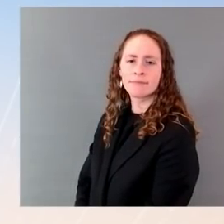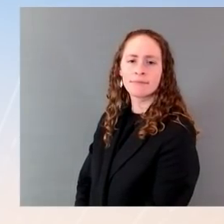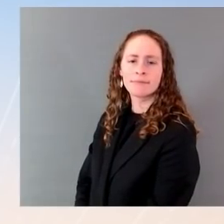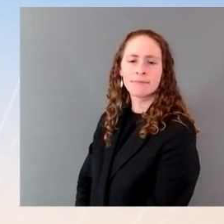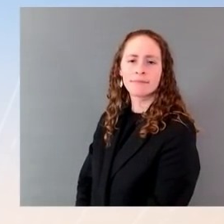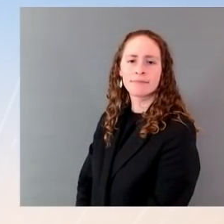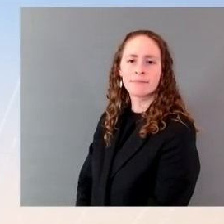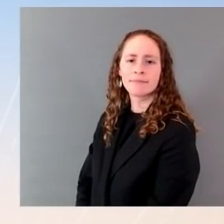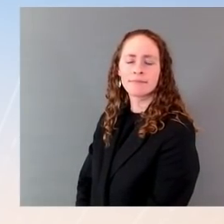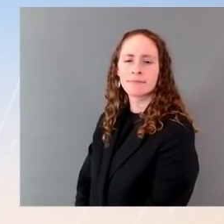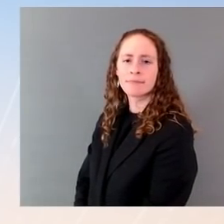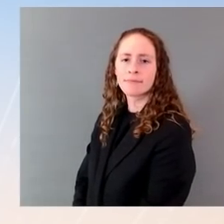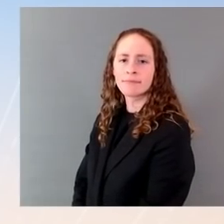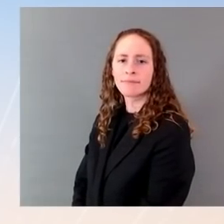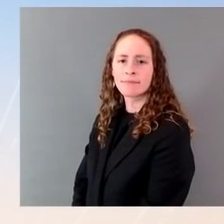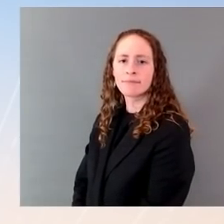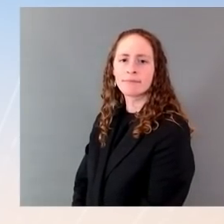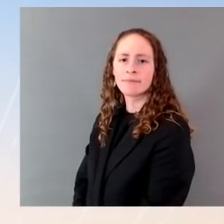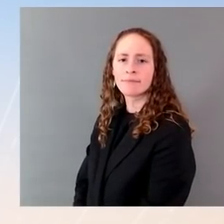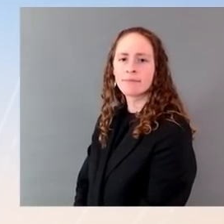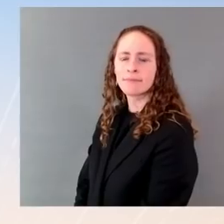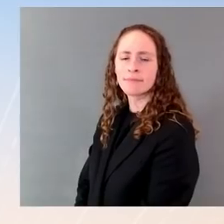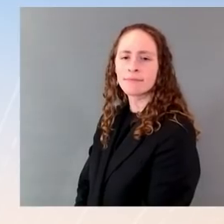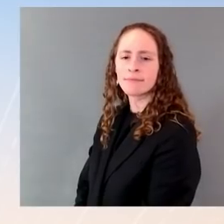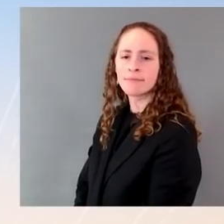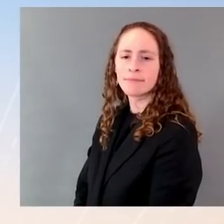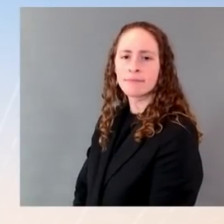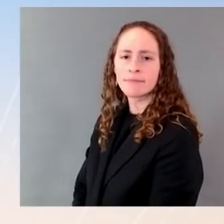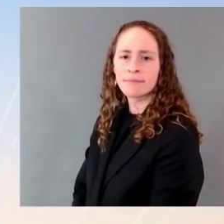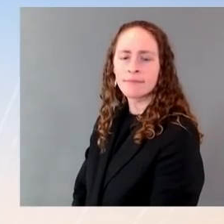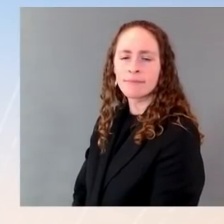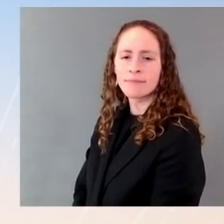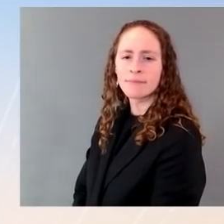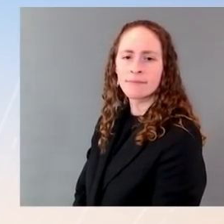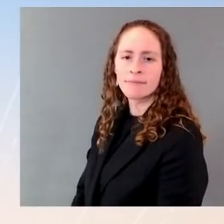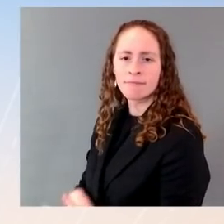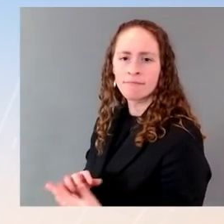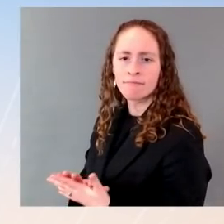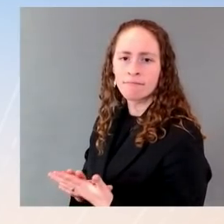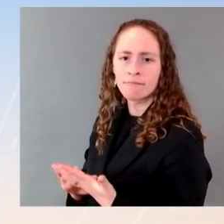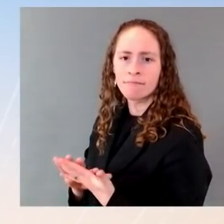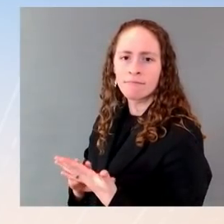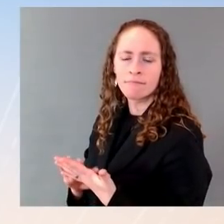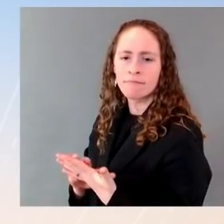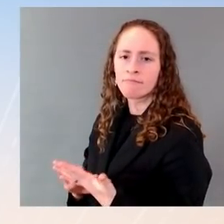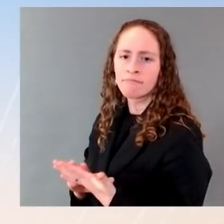about not -- about waiving sanctions against North Stream 2 back this spring?